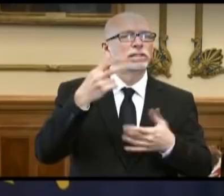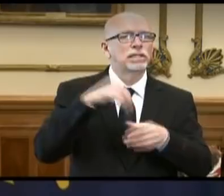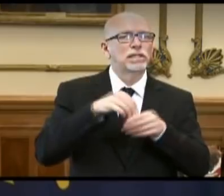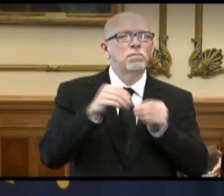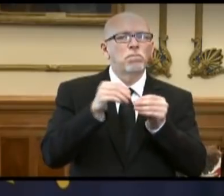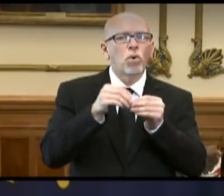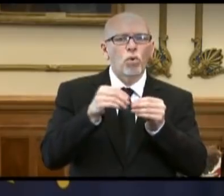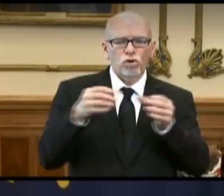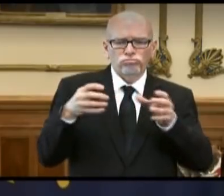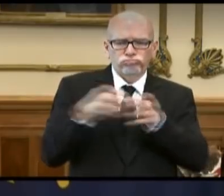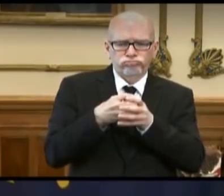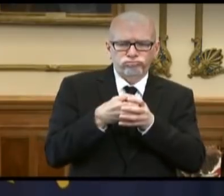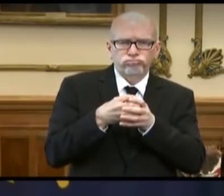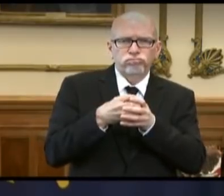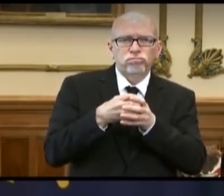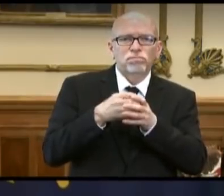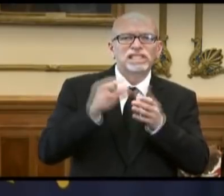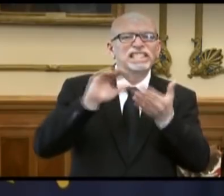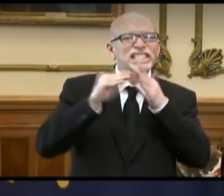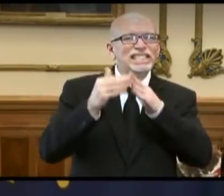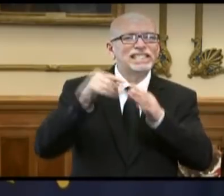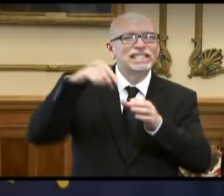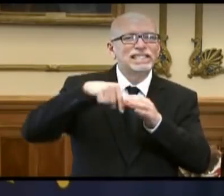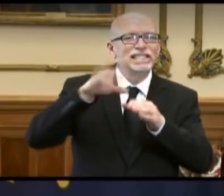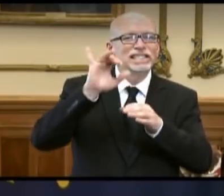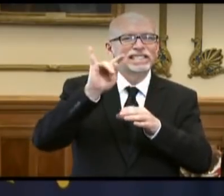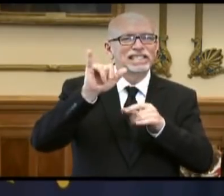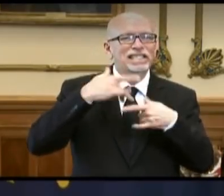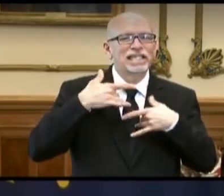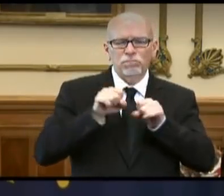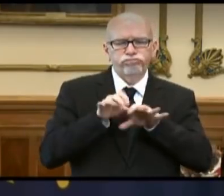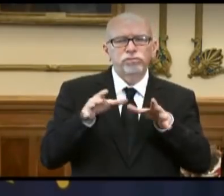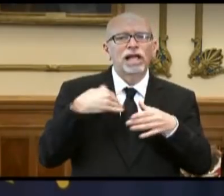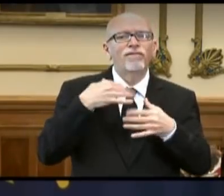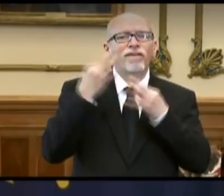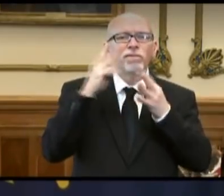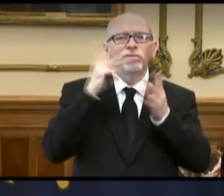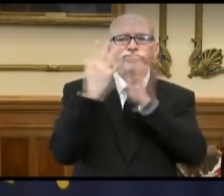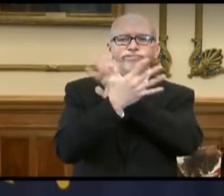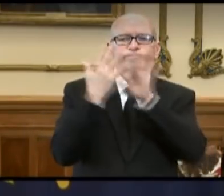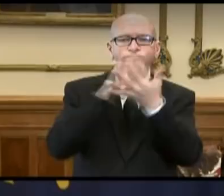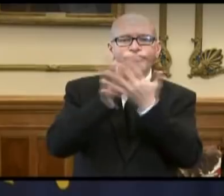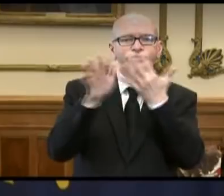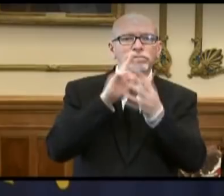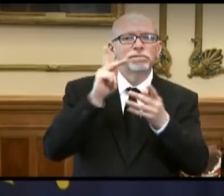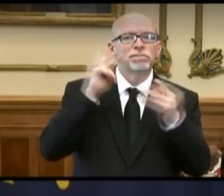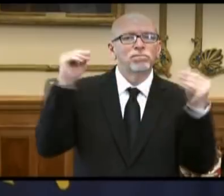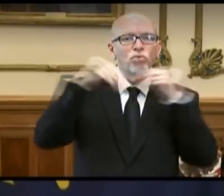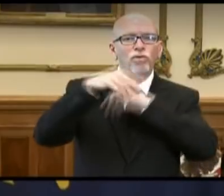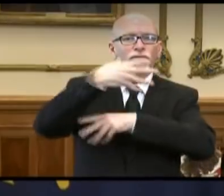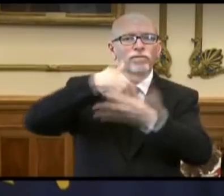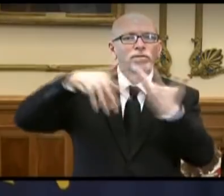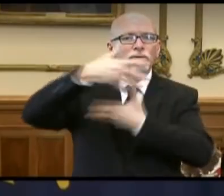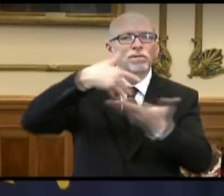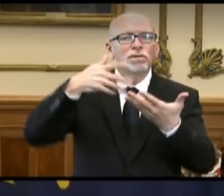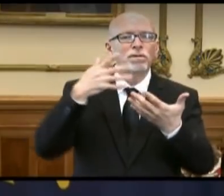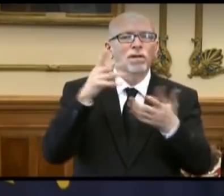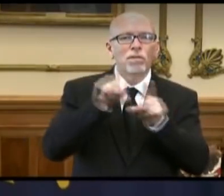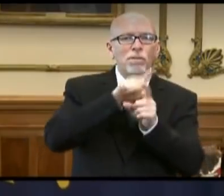I HOPE IT DOES TO THE END. WE ALSO KNOW THE COMMUNITY SPREAD IS USUALLY SEEN IN THE MORE DENSE, URBAN AREAS WHERE